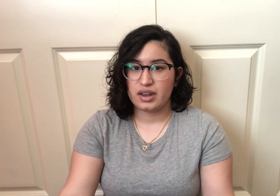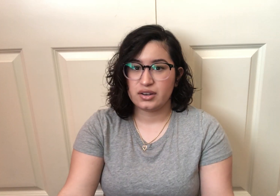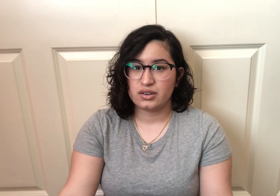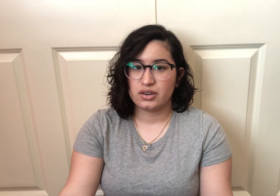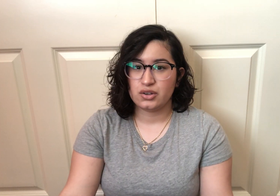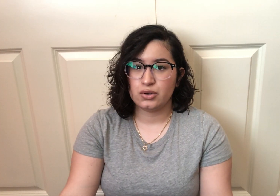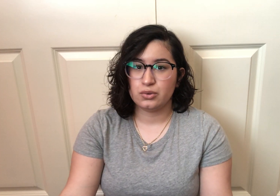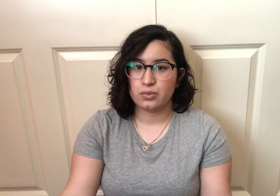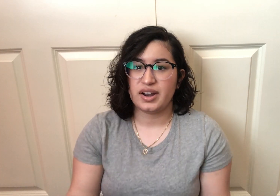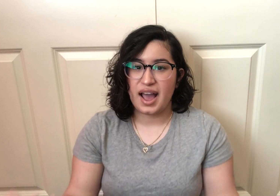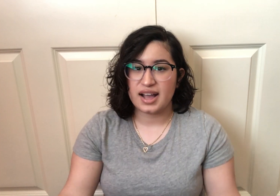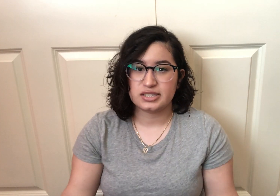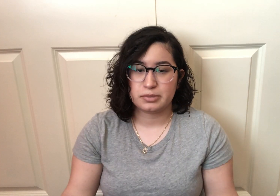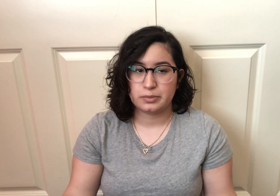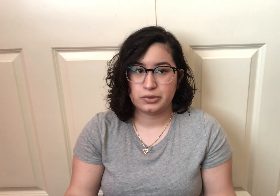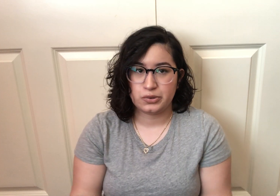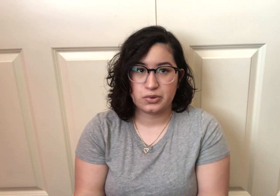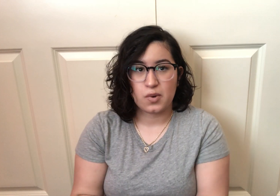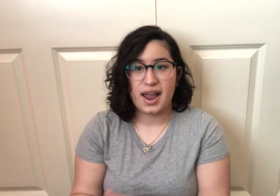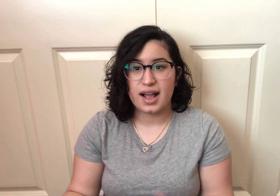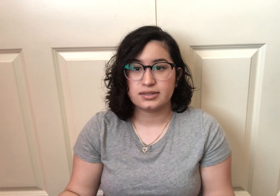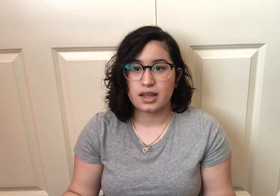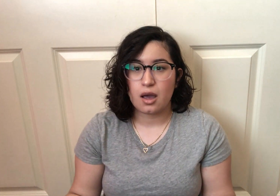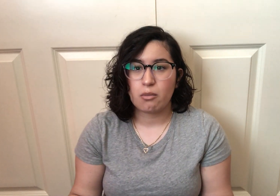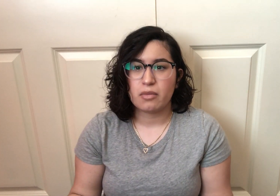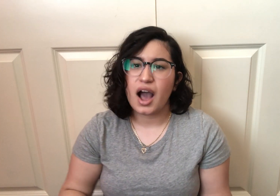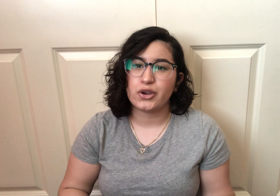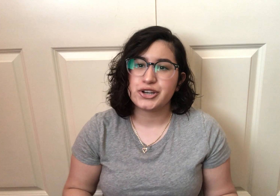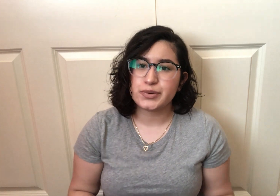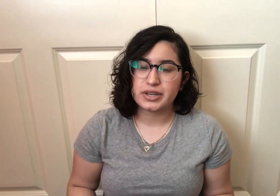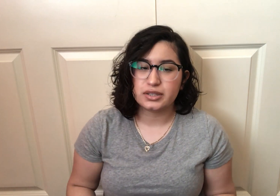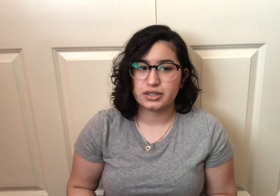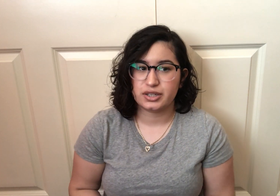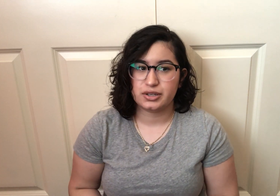you want to ask people, you know, you want to ask them how they're doing or, you